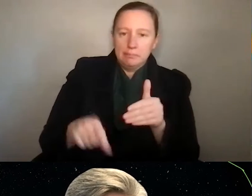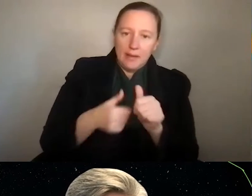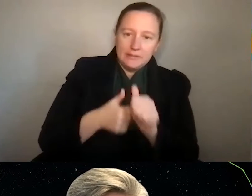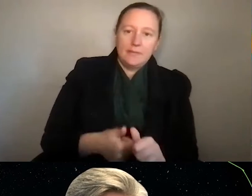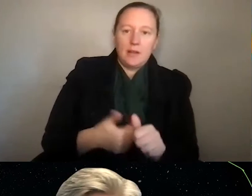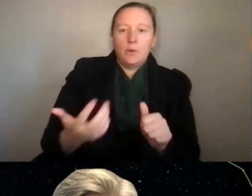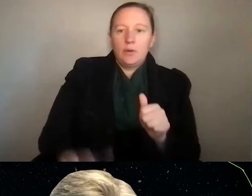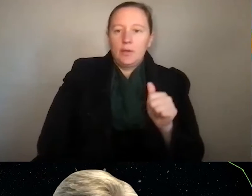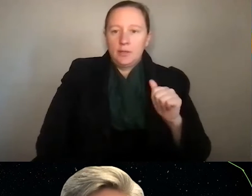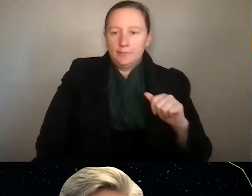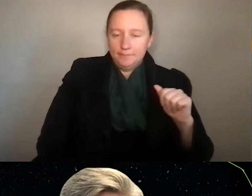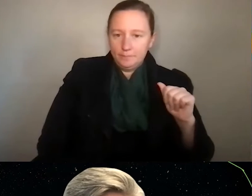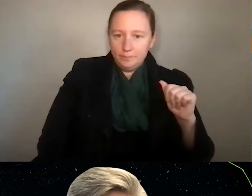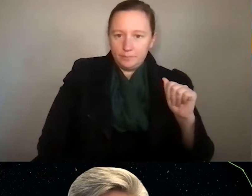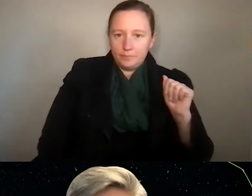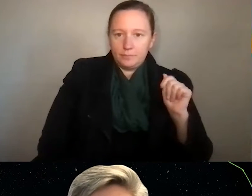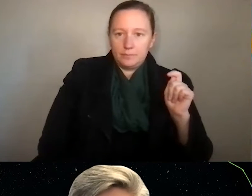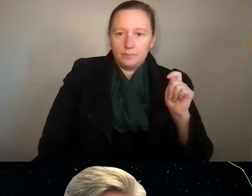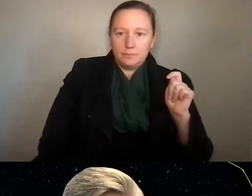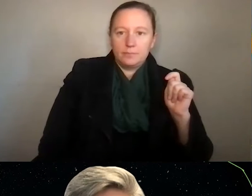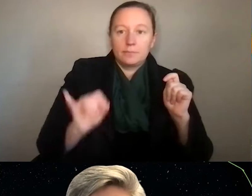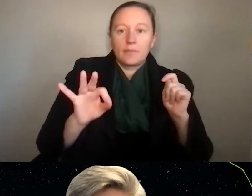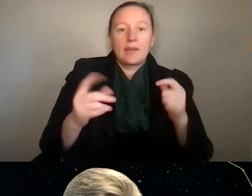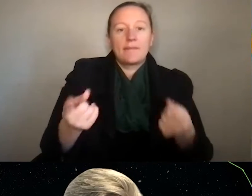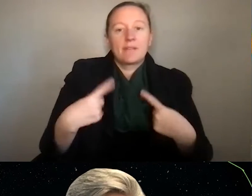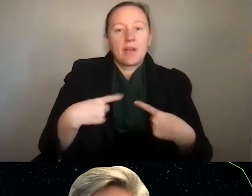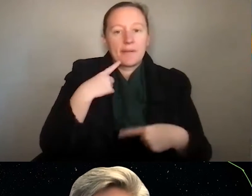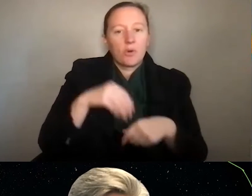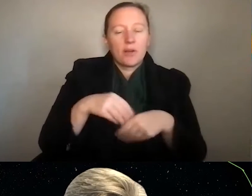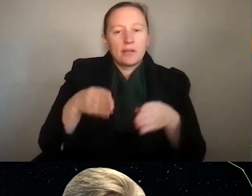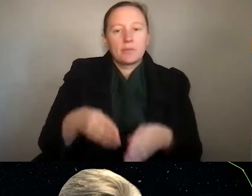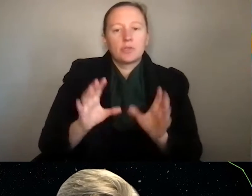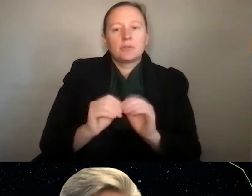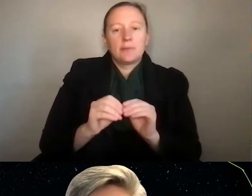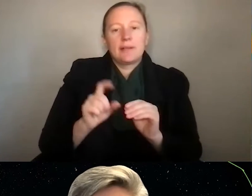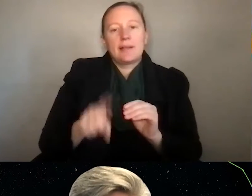If you are coming for an in person meeting, you have to be put into the system,